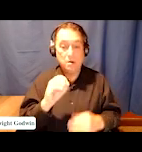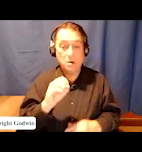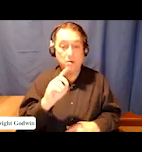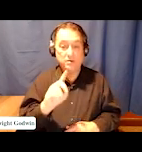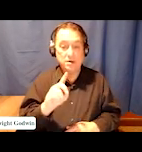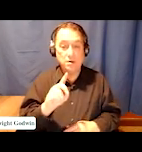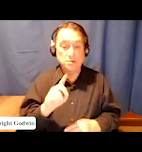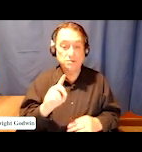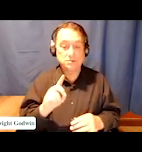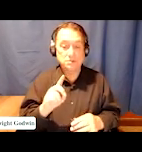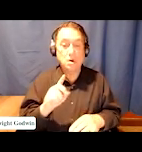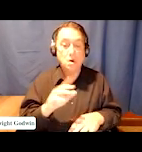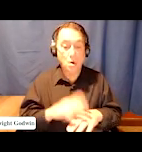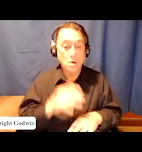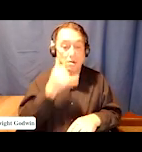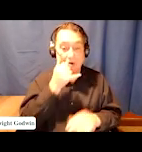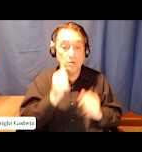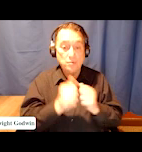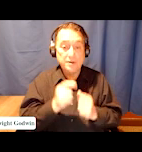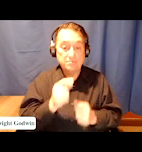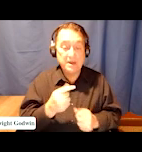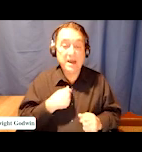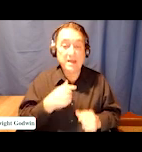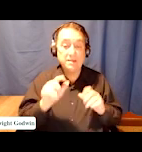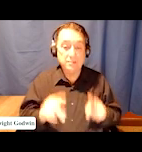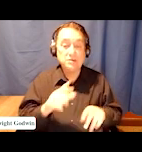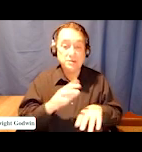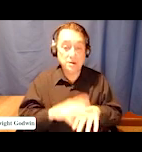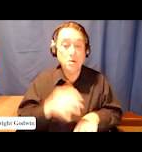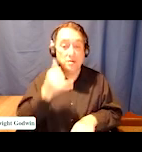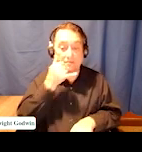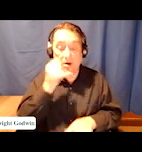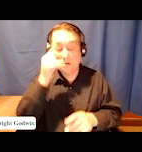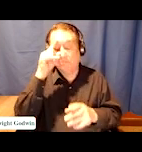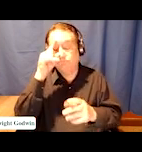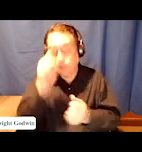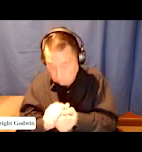and they actually went unconscious while on the phone. And the person that was with them